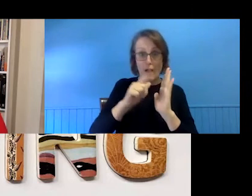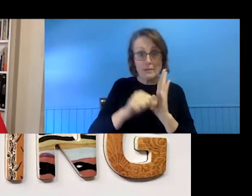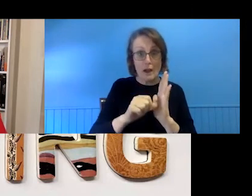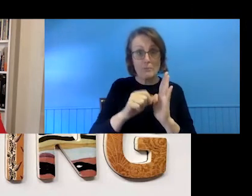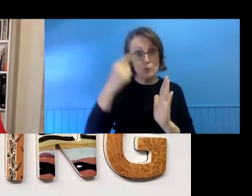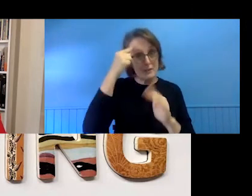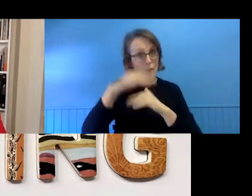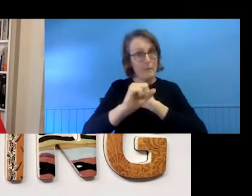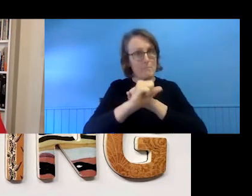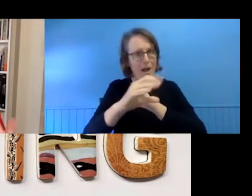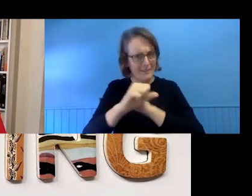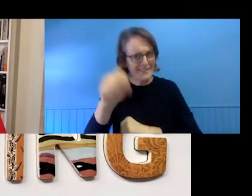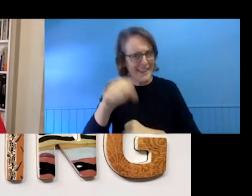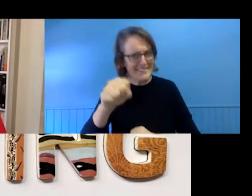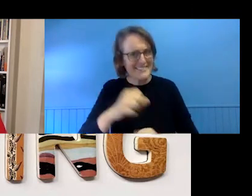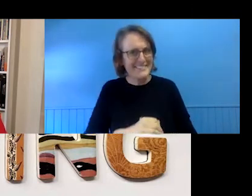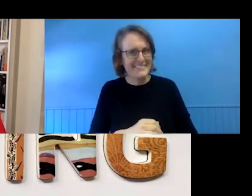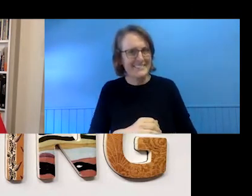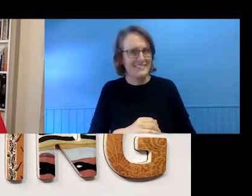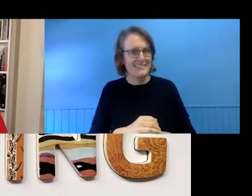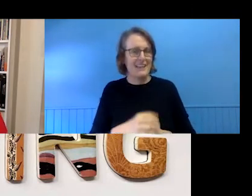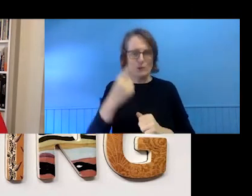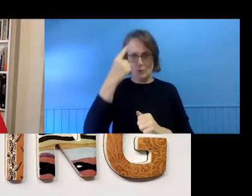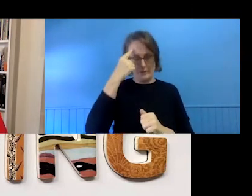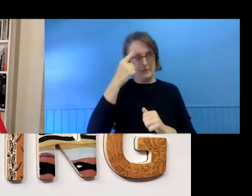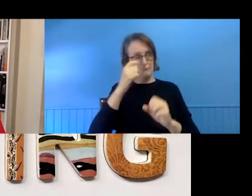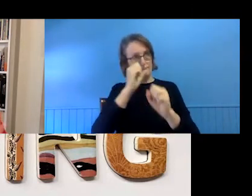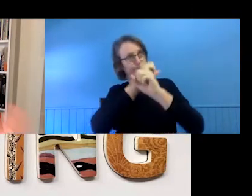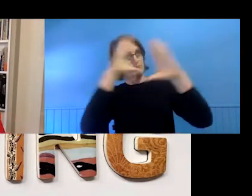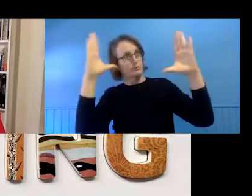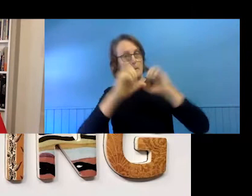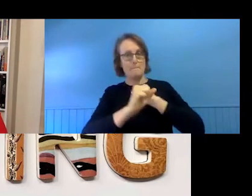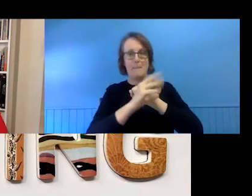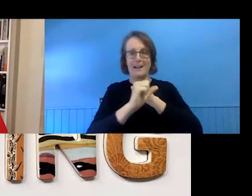your marketing an what it means from a holistic point of view. I will